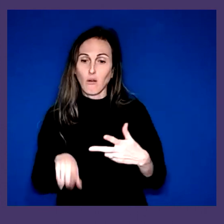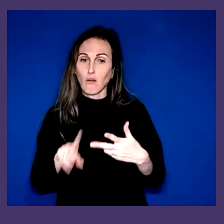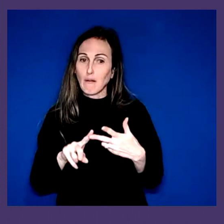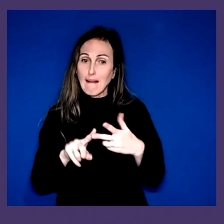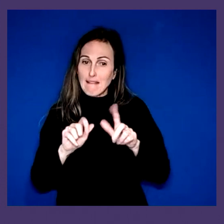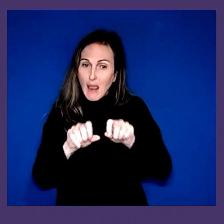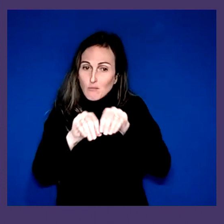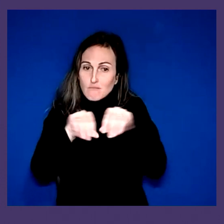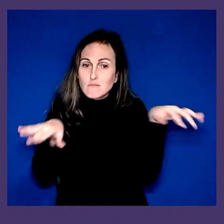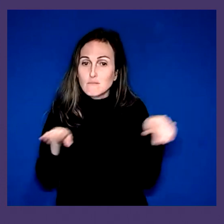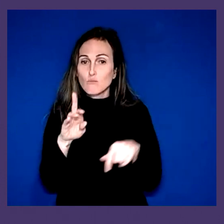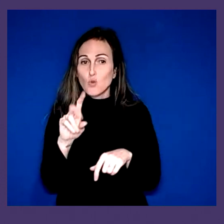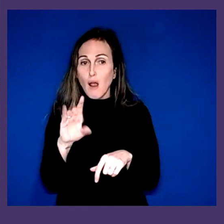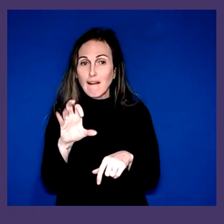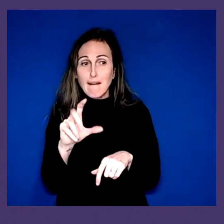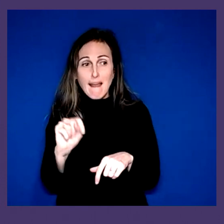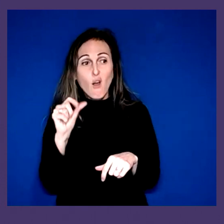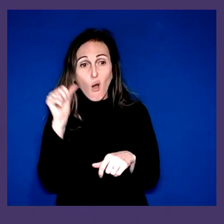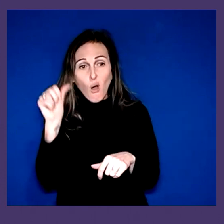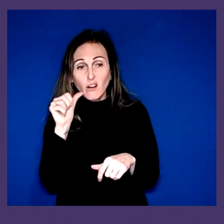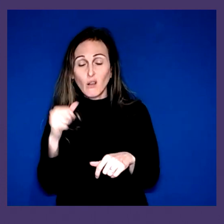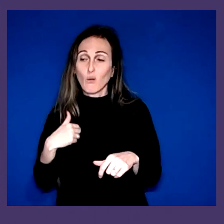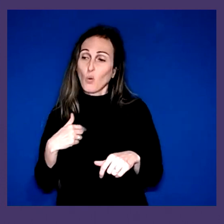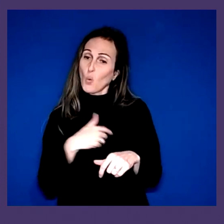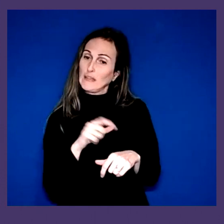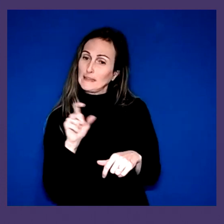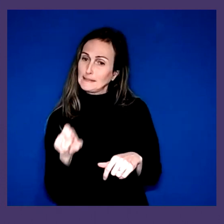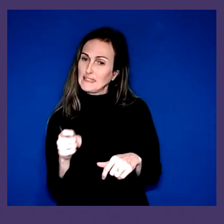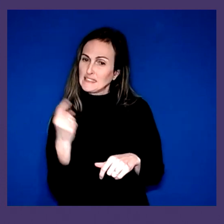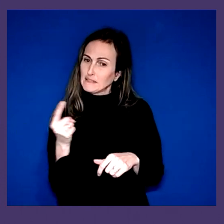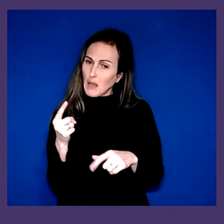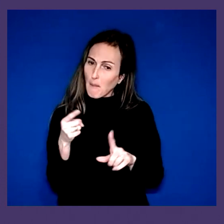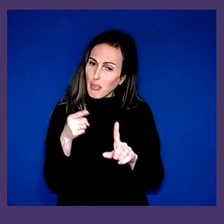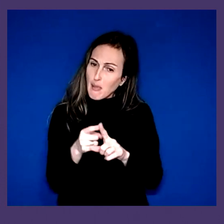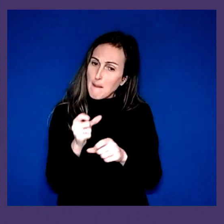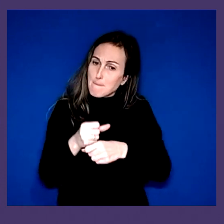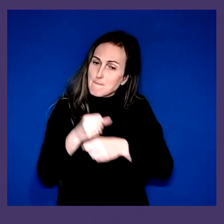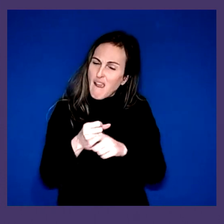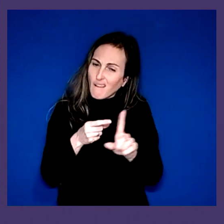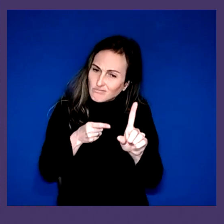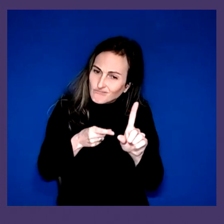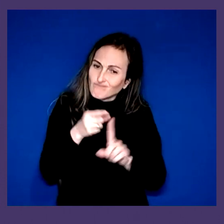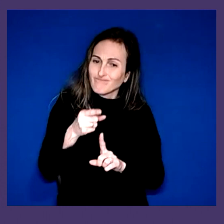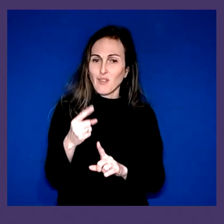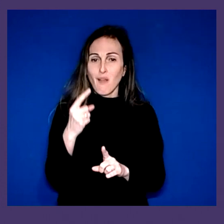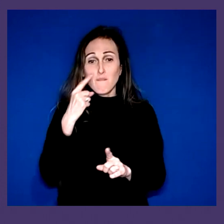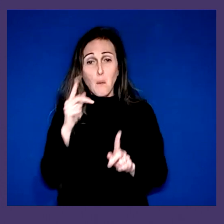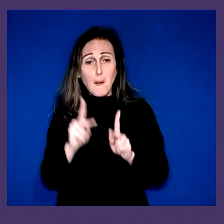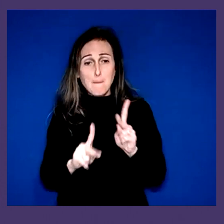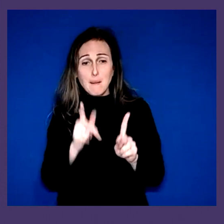We need something that would be just for people with hearing loss." The Bluetooth Special Interest Group